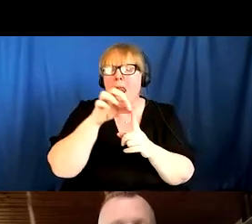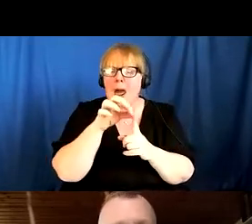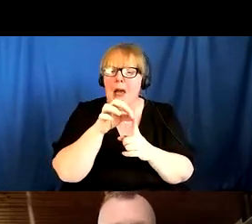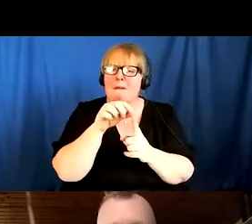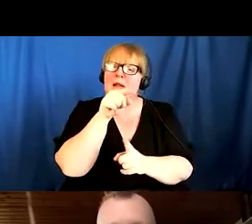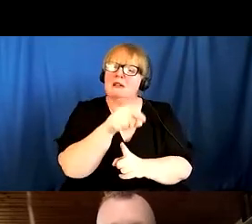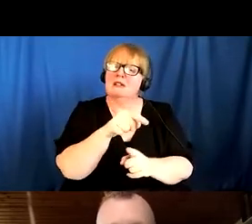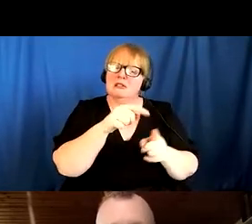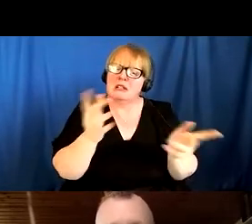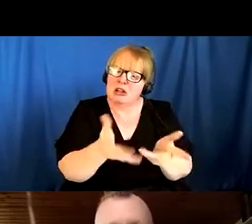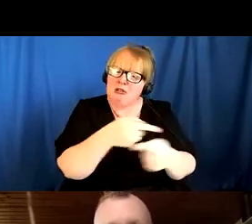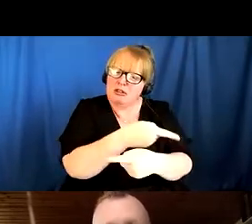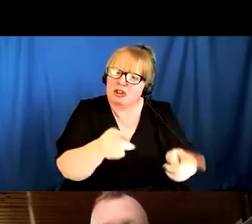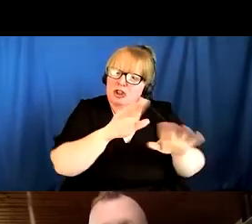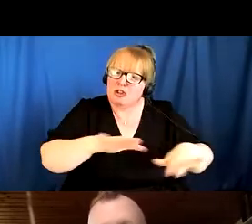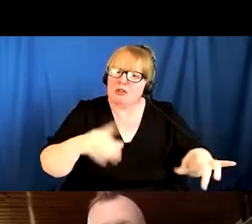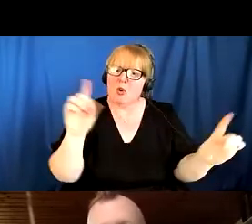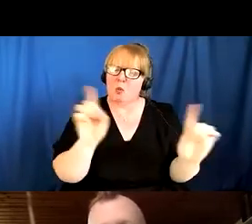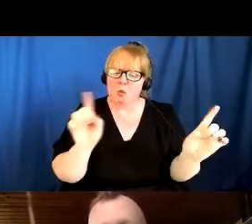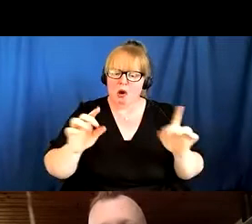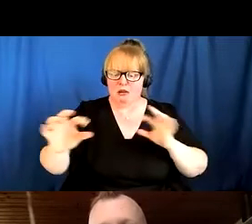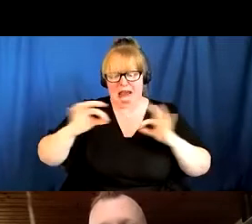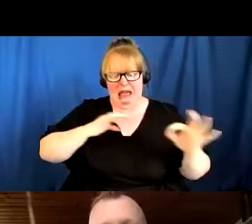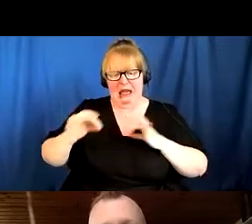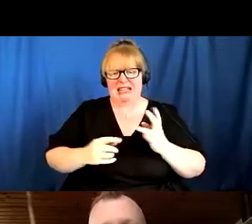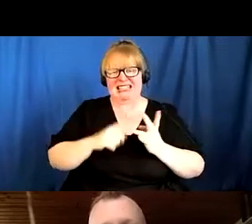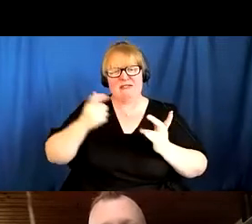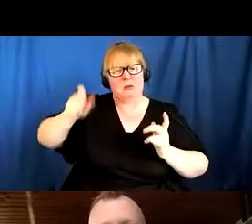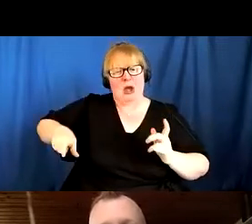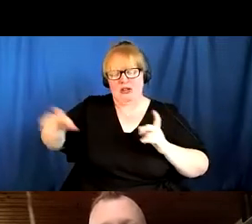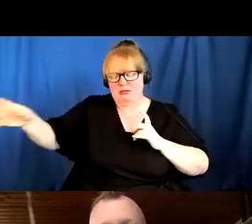And this great image here, you can see is quite far into the project where